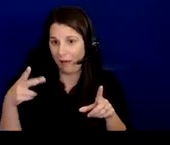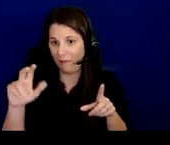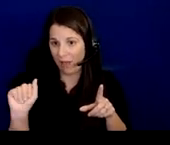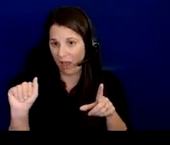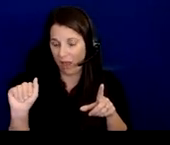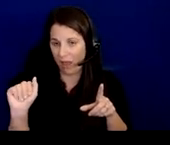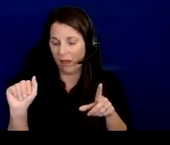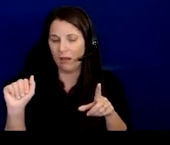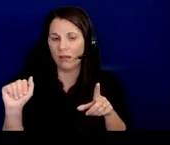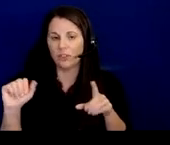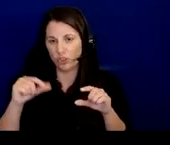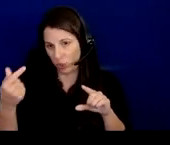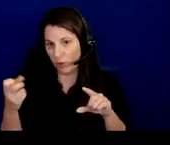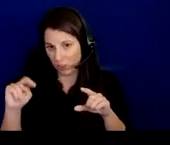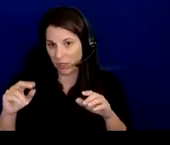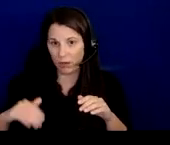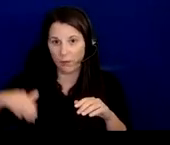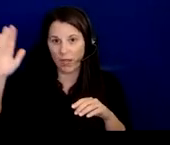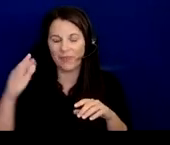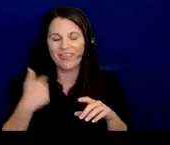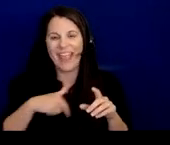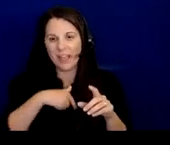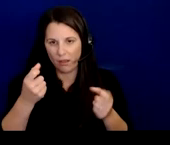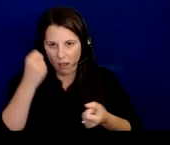Because with with the development of social media, they have been doing this.